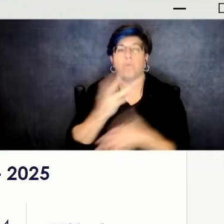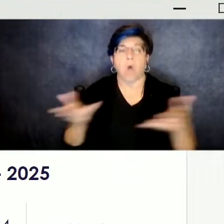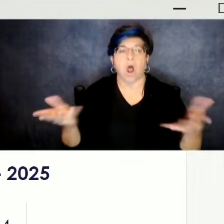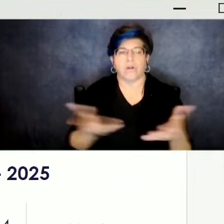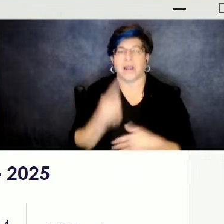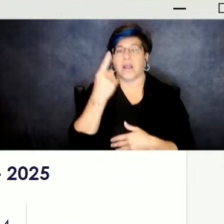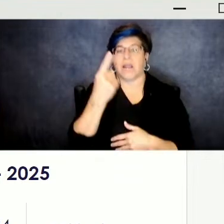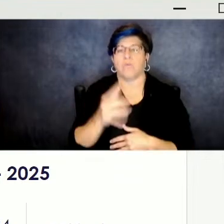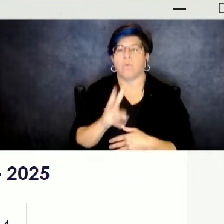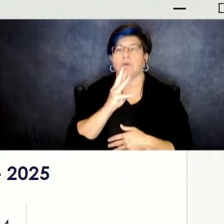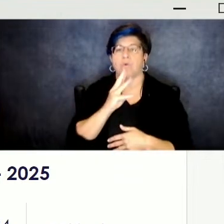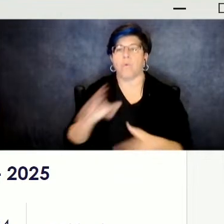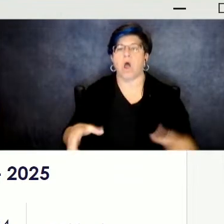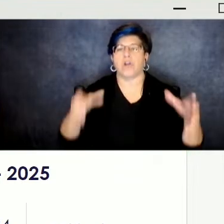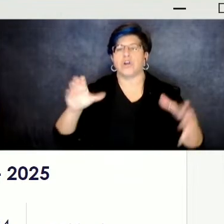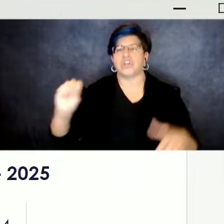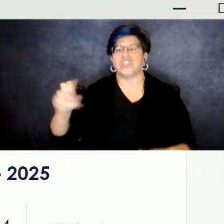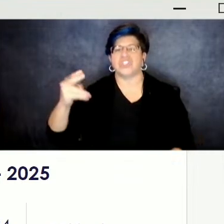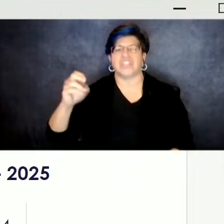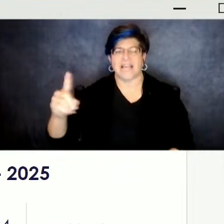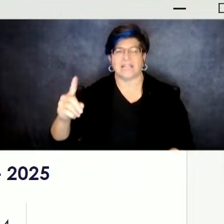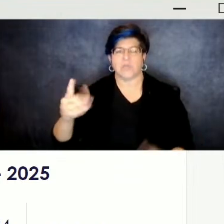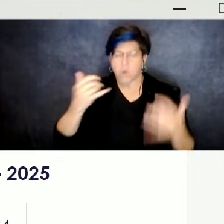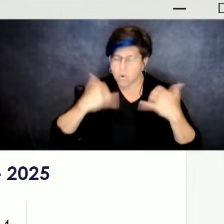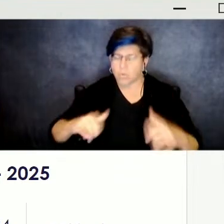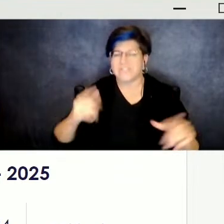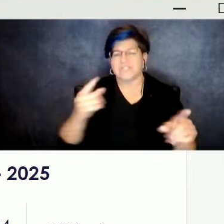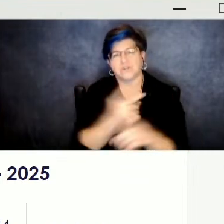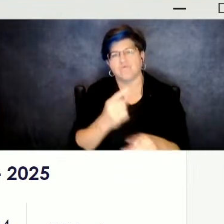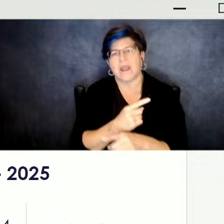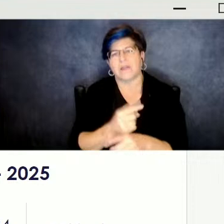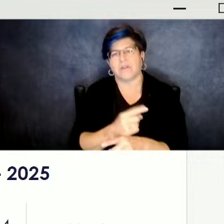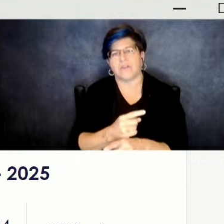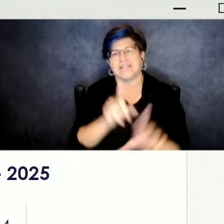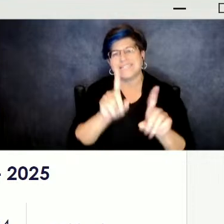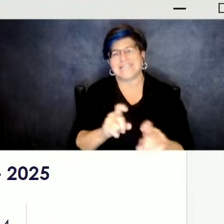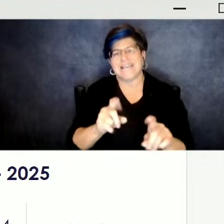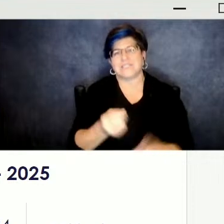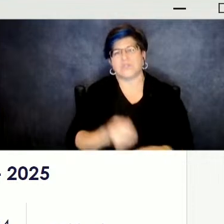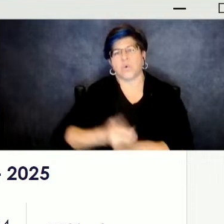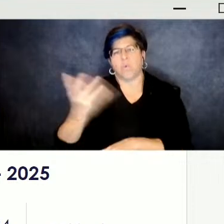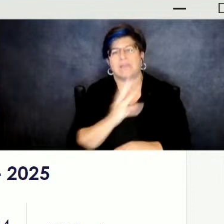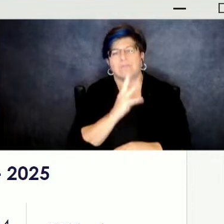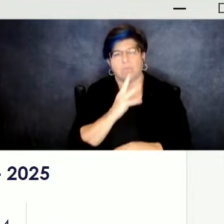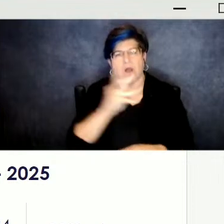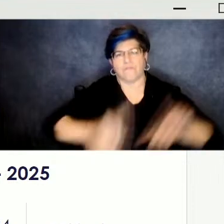MEASLES IN THE WASTEWATER HERE IN ONE OF OUR WATERSHEDS.